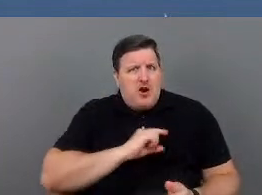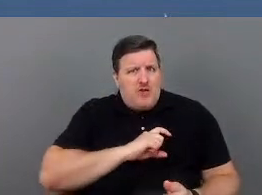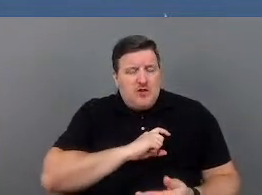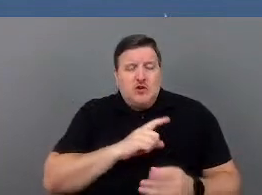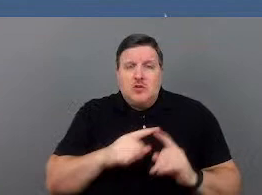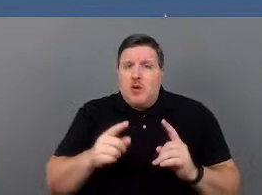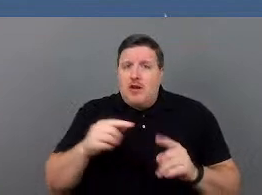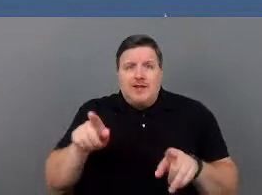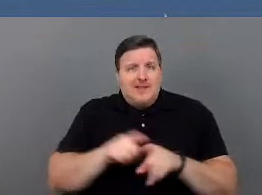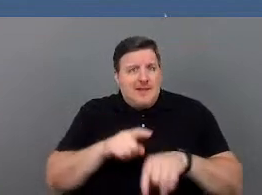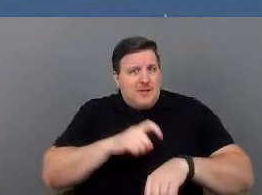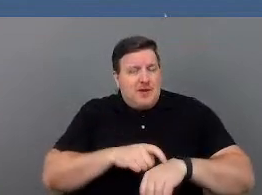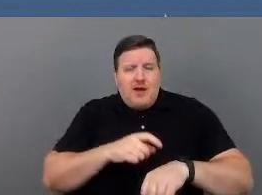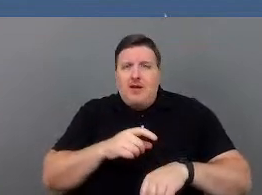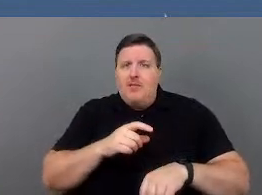TIED UP JUST TO GIVE YOU AN EXAMPLE